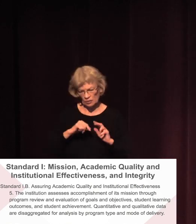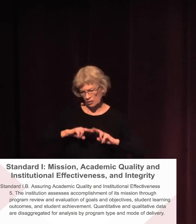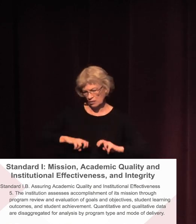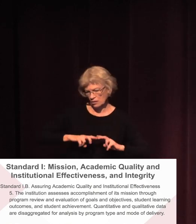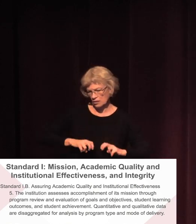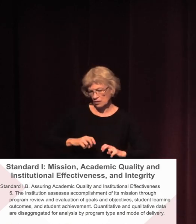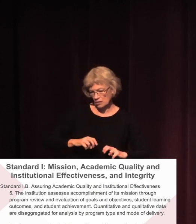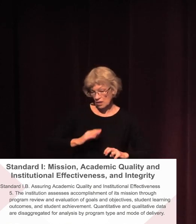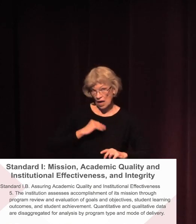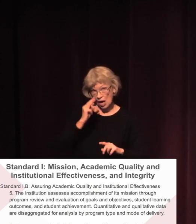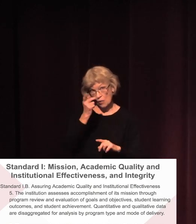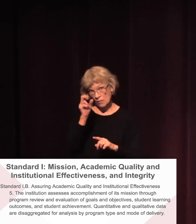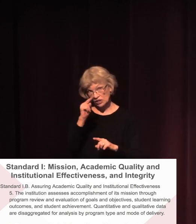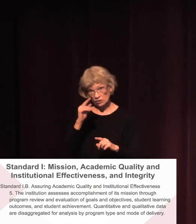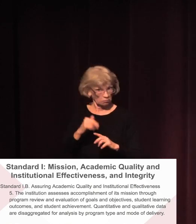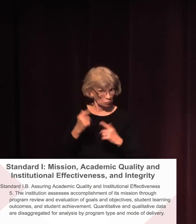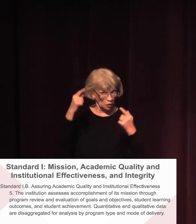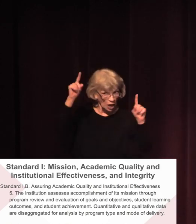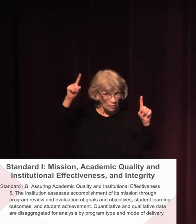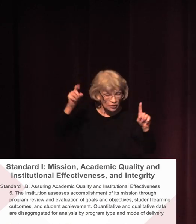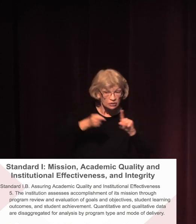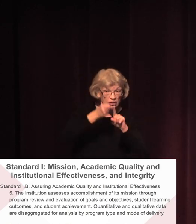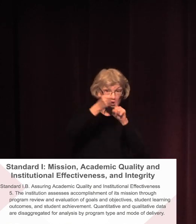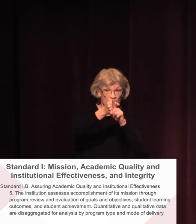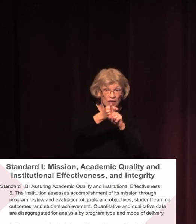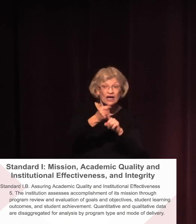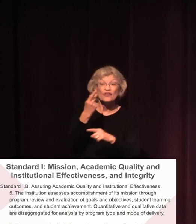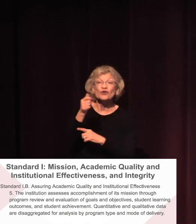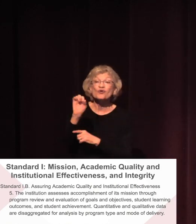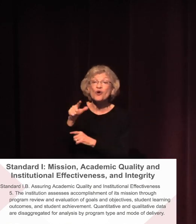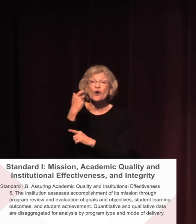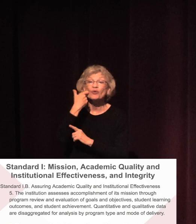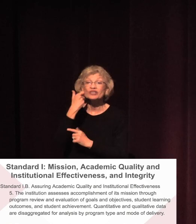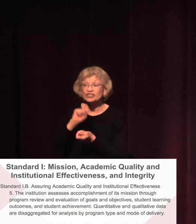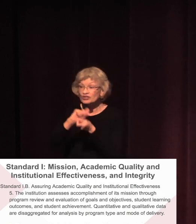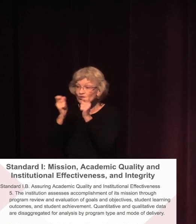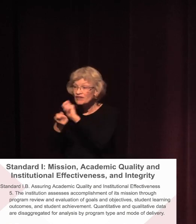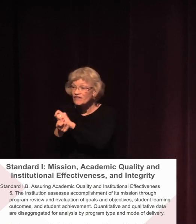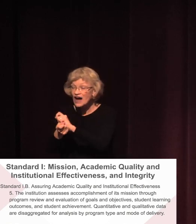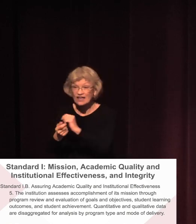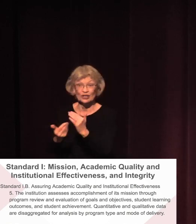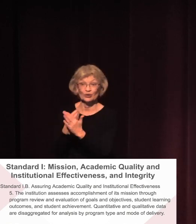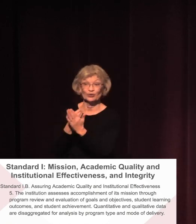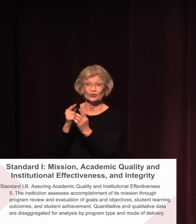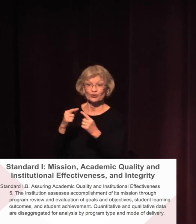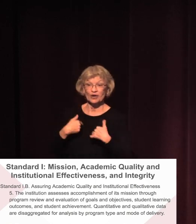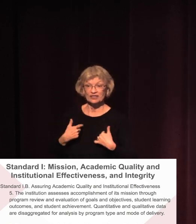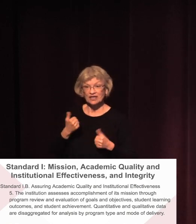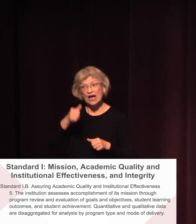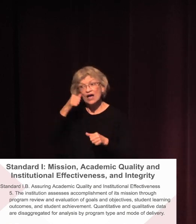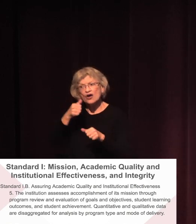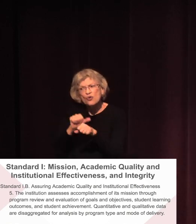do to really rise up. These are the areas where we assess our a couple our mission, the goal that we said that we just